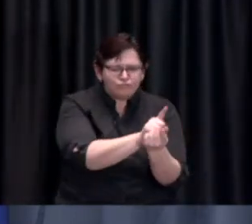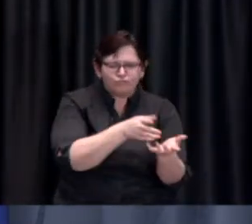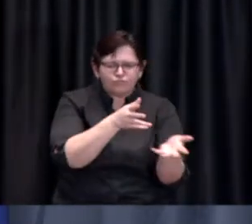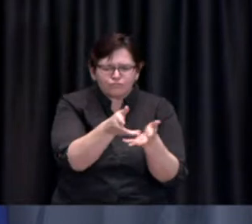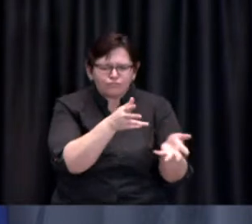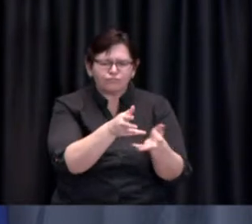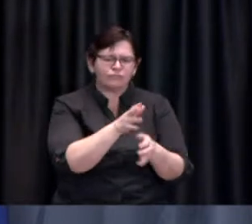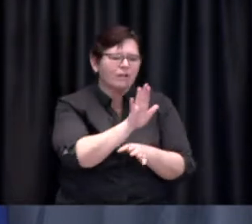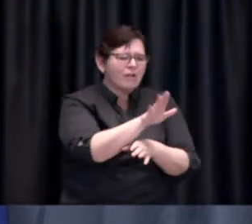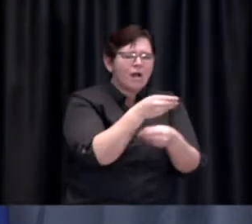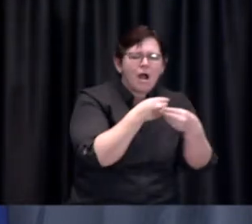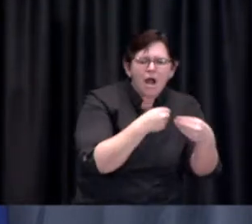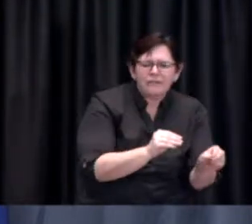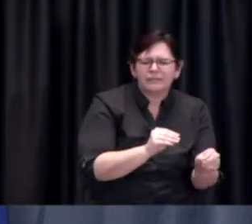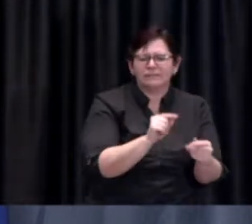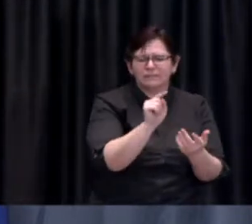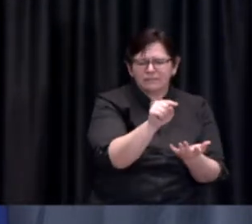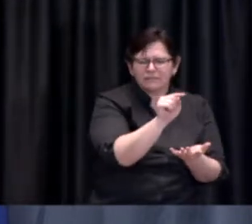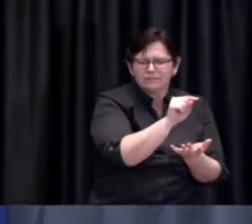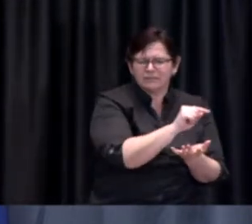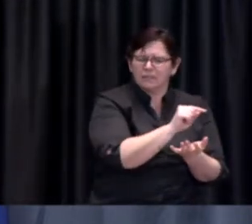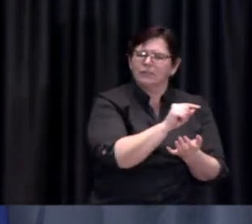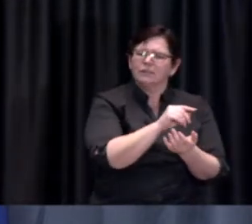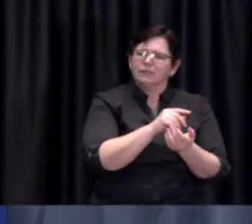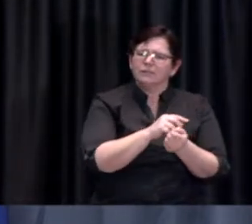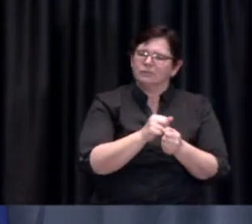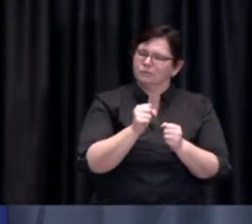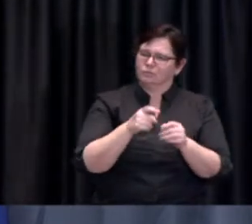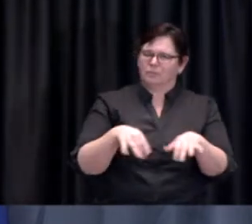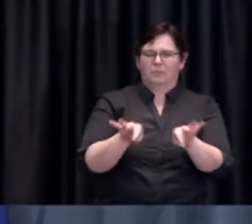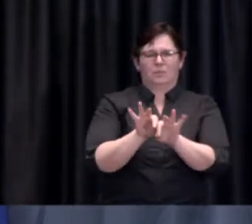and to offer any assistance that I can both personally and through the city government.